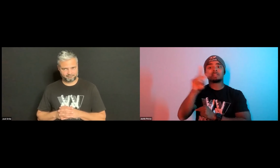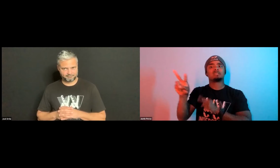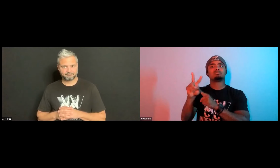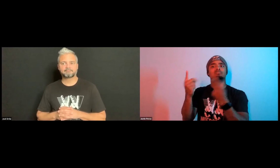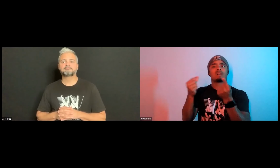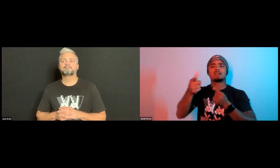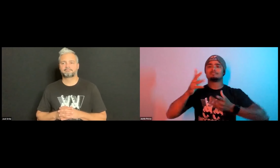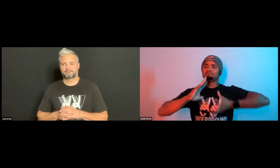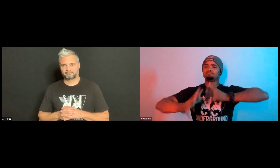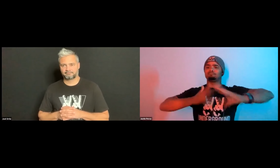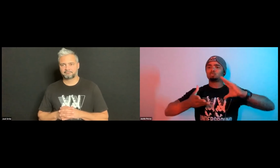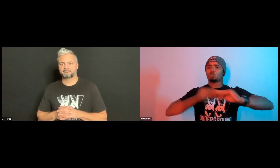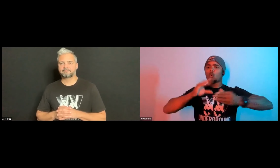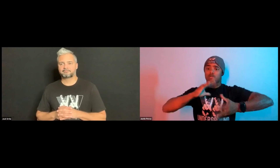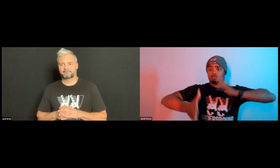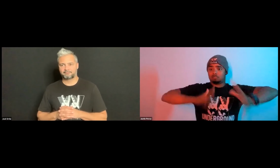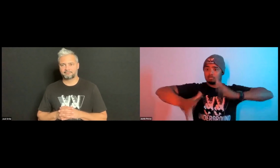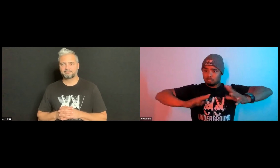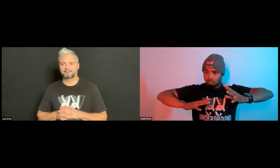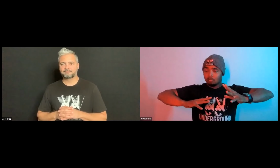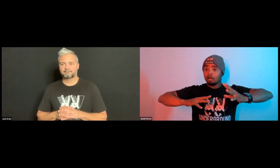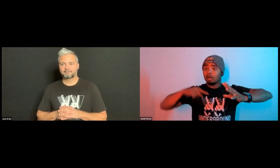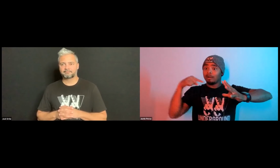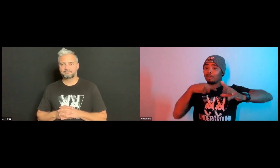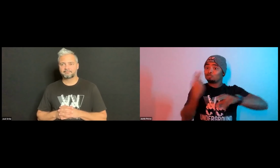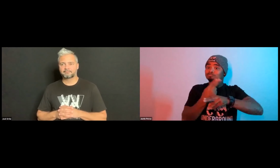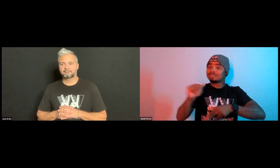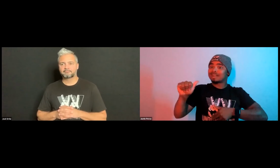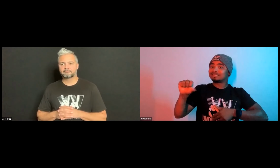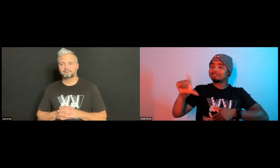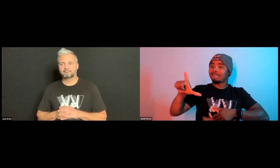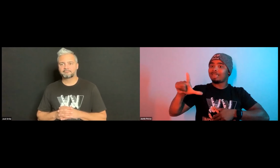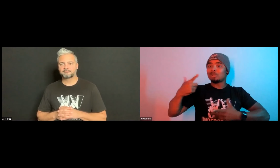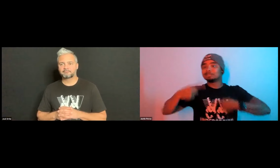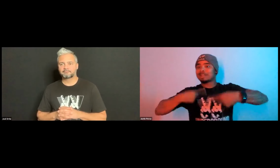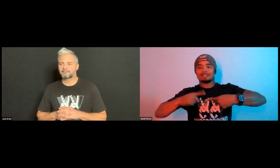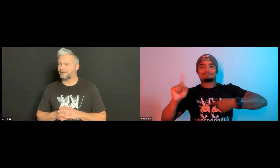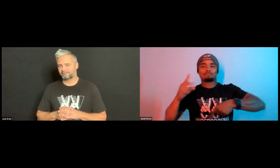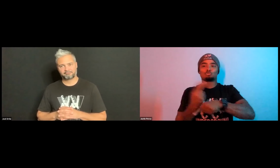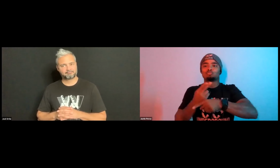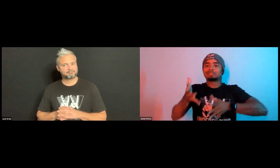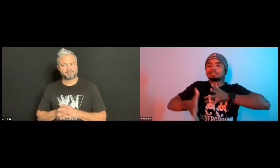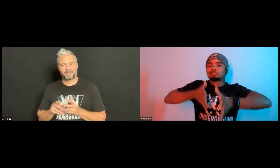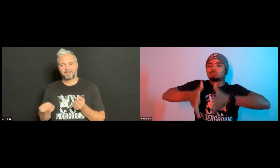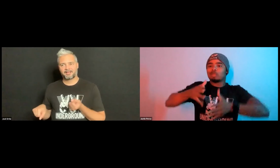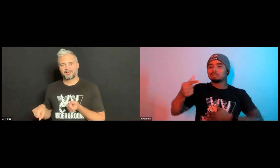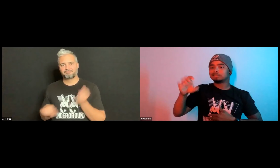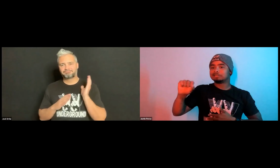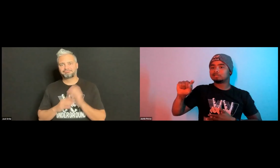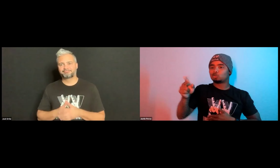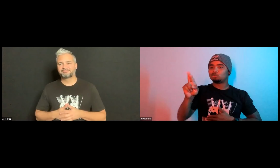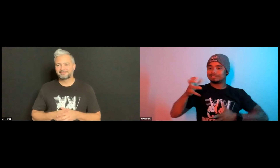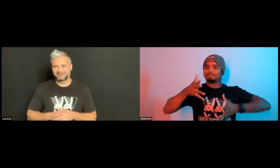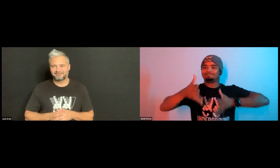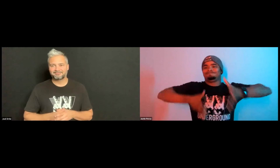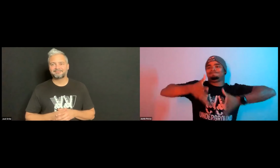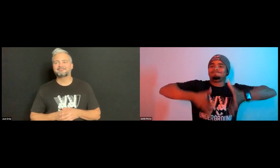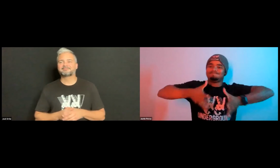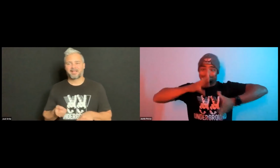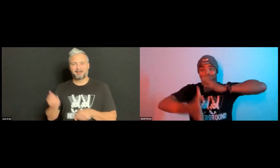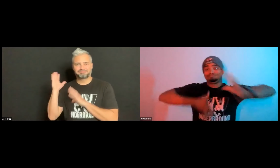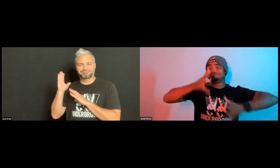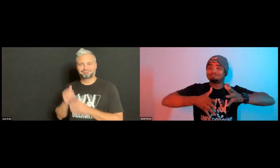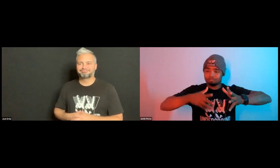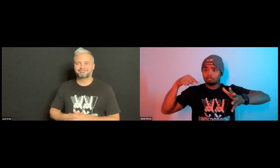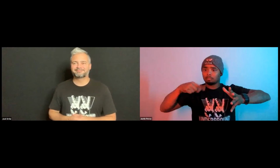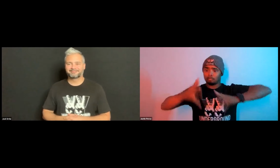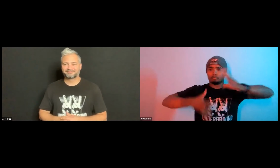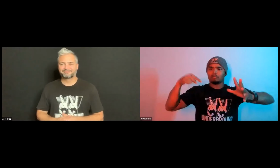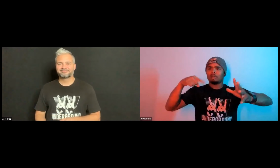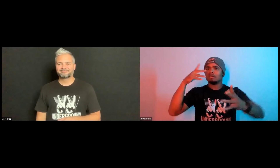And so with Visual Vernacular we're going to tell the story. We don't use ASL but we use gestures as well as mime.